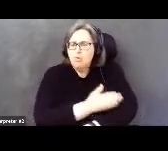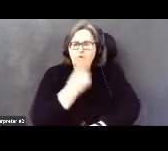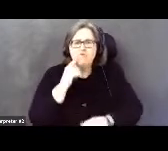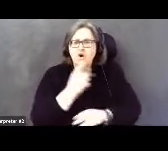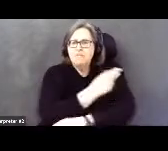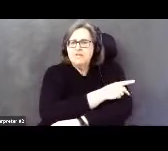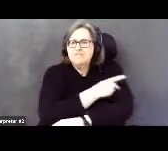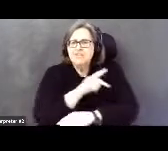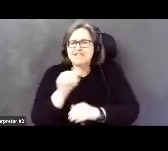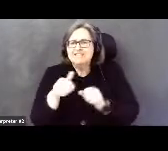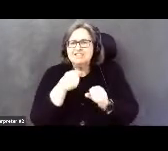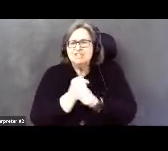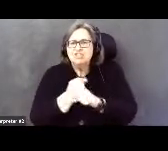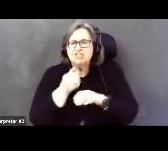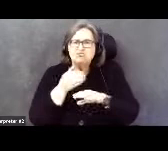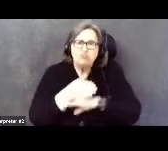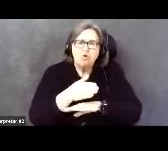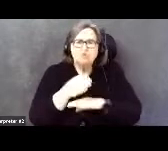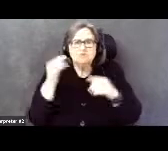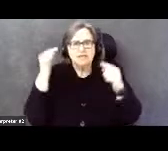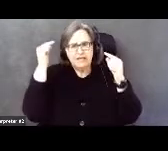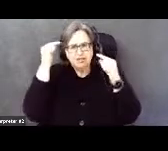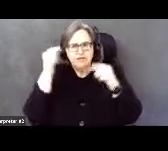ten years post injury. Where those